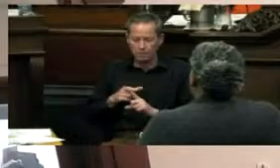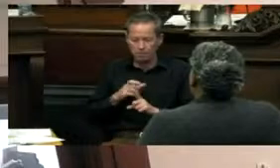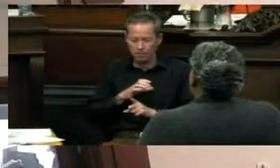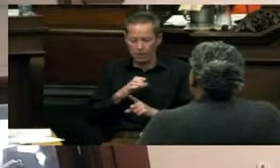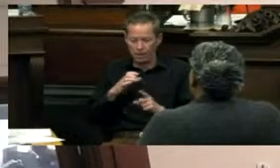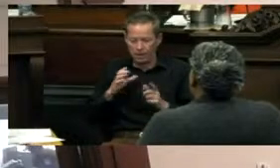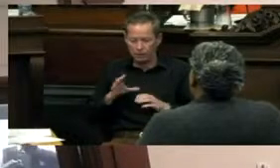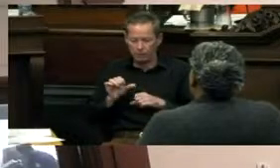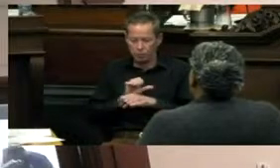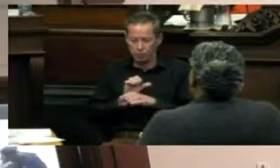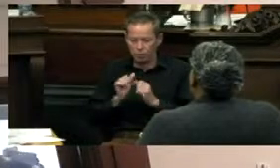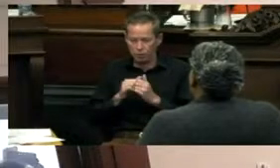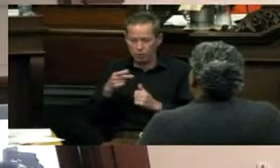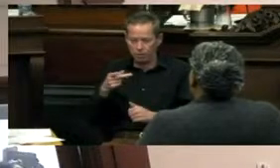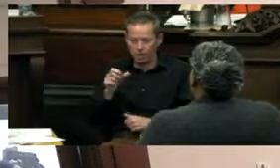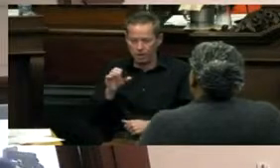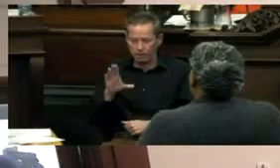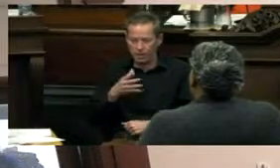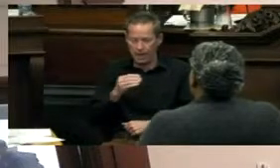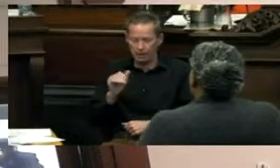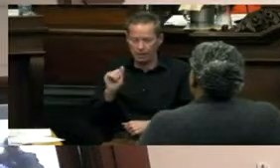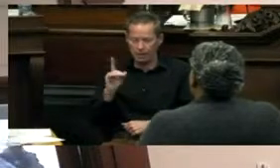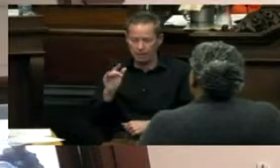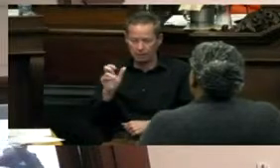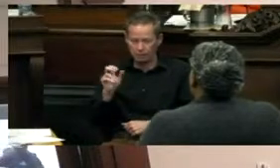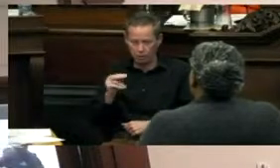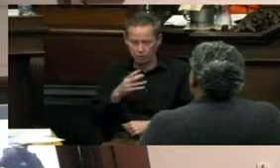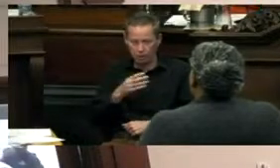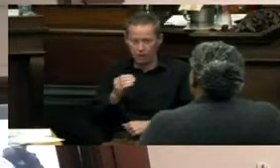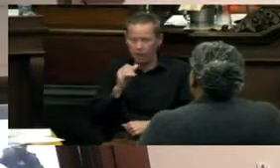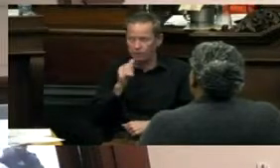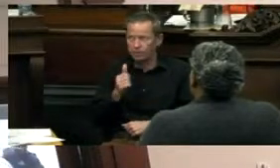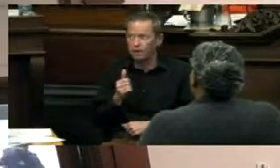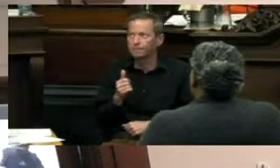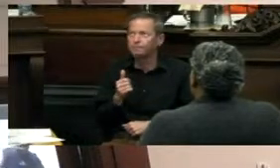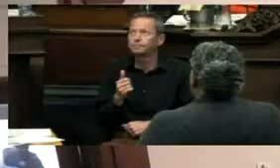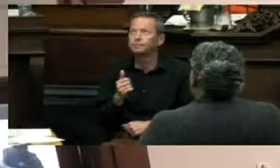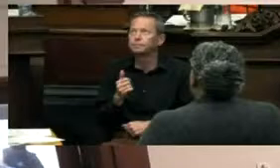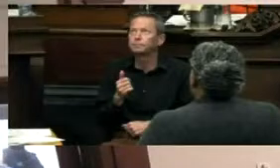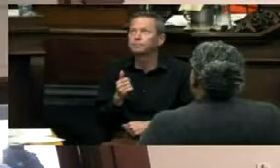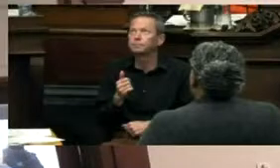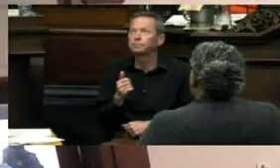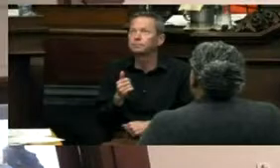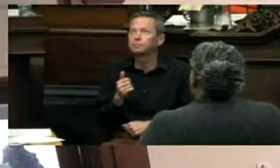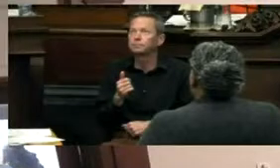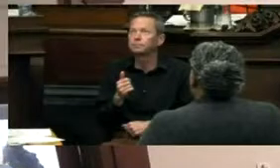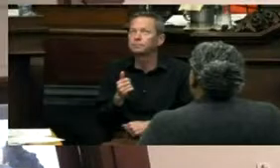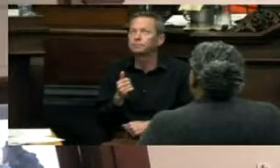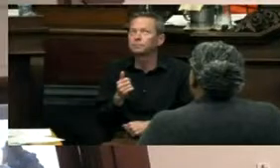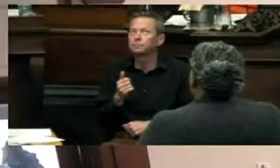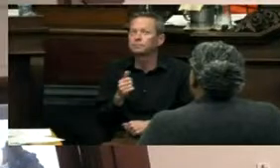appointed by the president to the ad hoc committee from council to be working with PAB